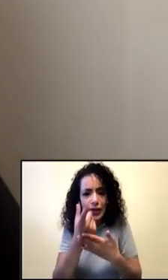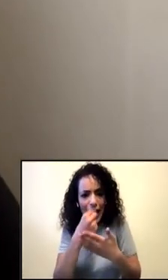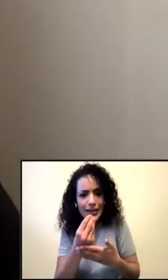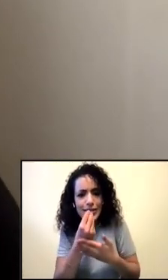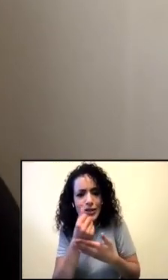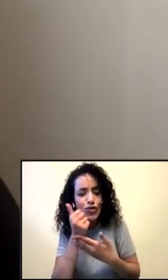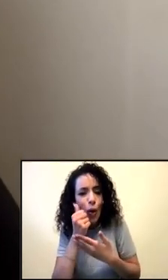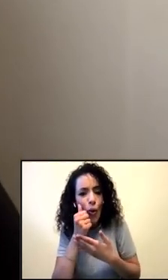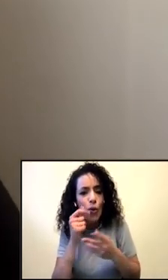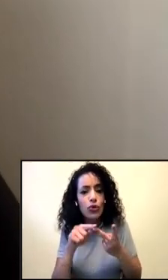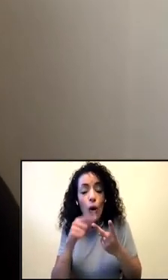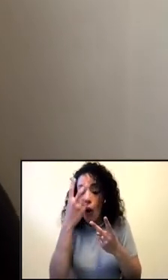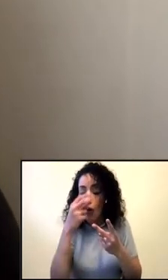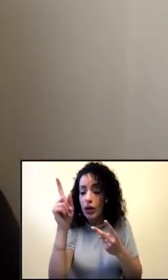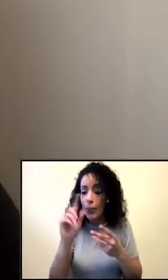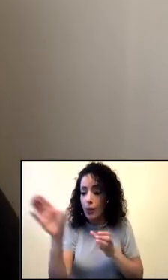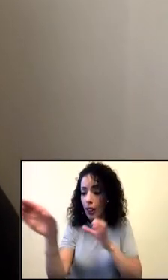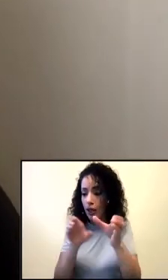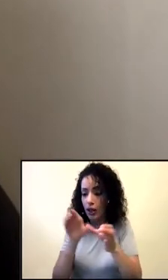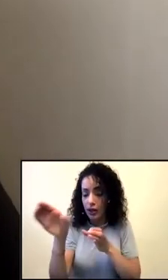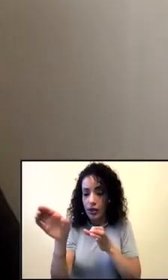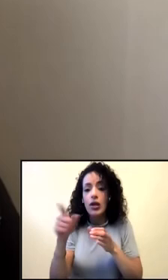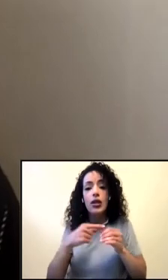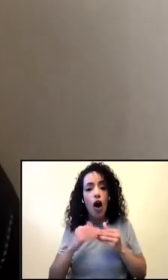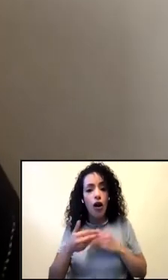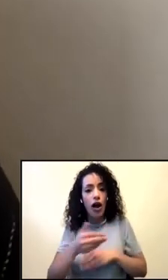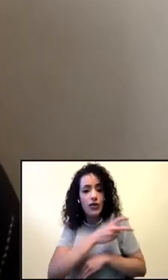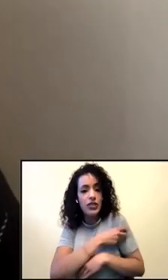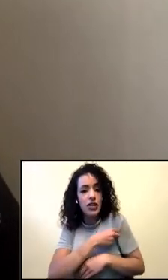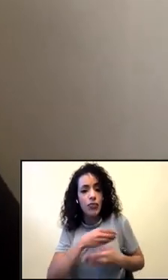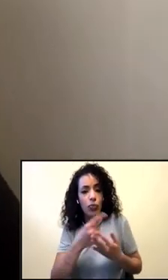and the archivist brought out an object, and the elder said this is a drum, and the archive has